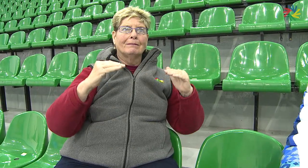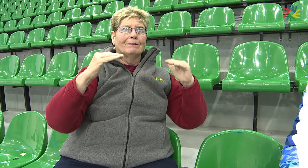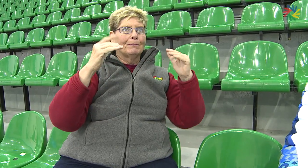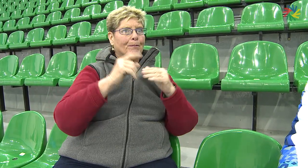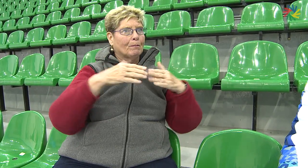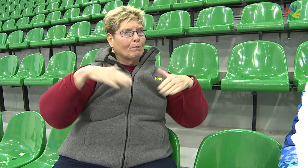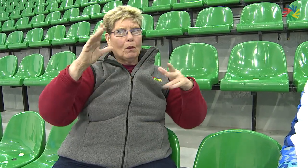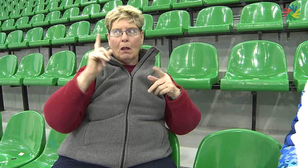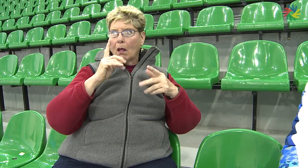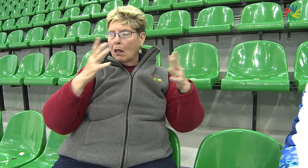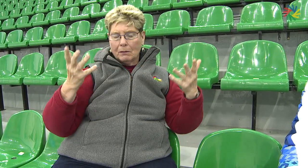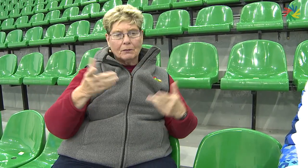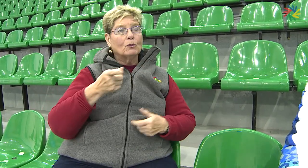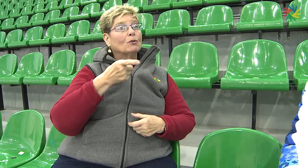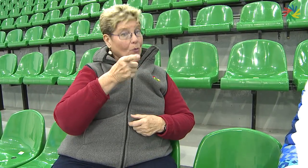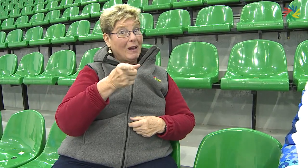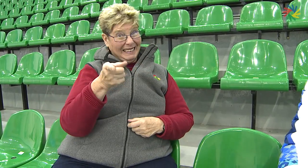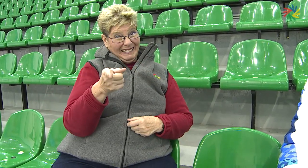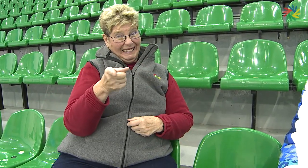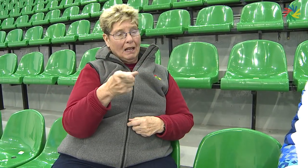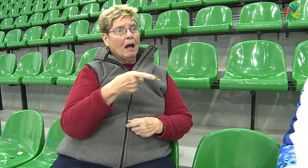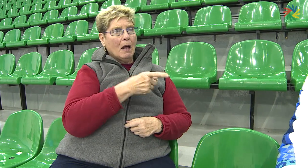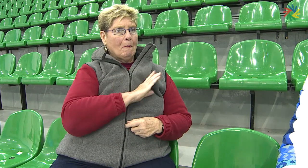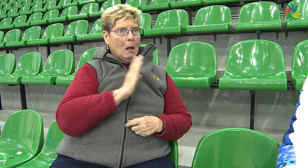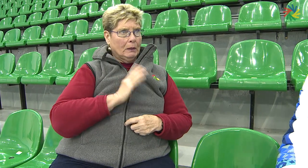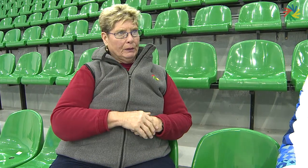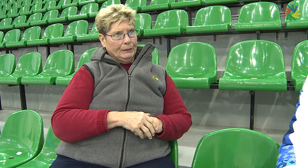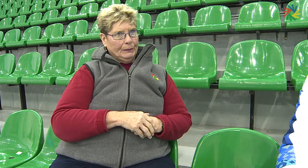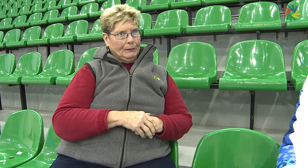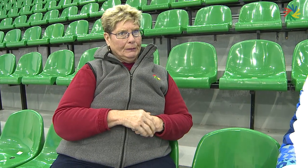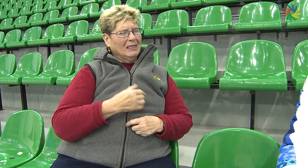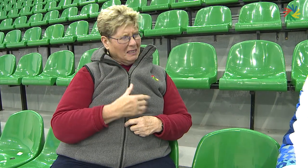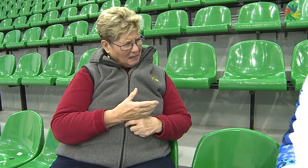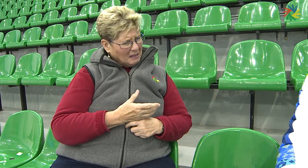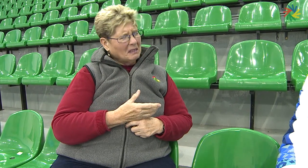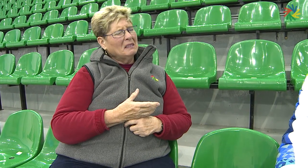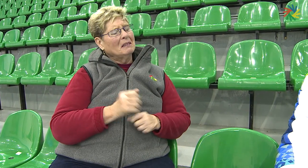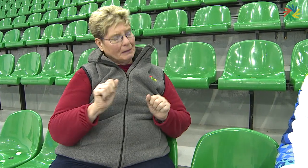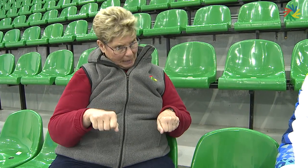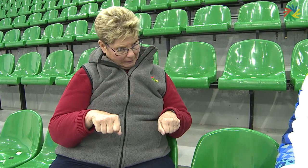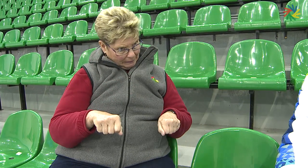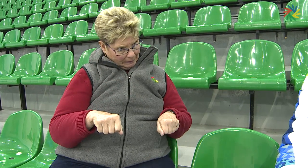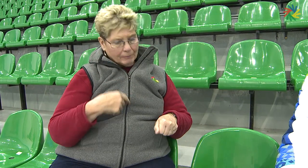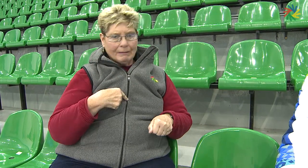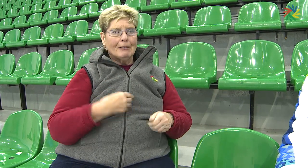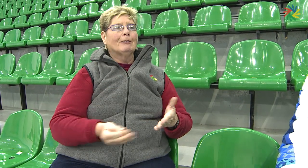continue raising the bar [and include a variety of sports], but even after this experience, the Board remained skeptical [about adding the curling competition to the Games program] but I was determined that it [would be successful]